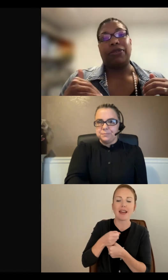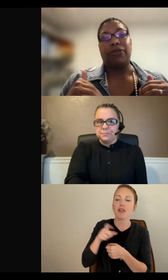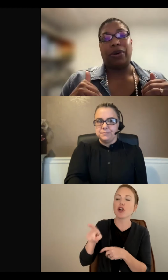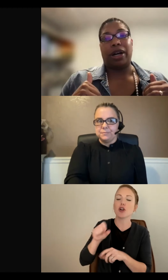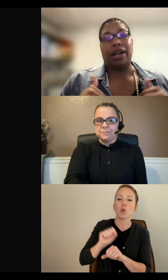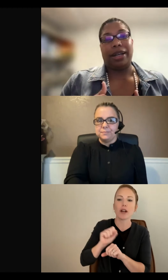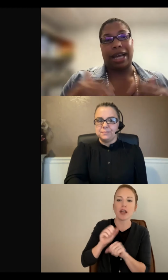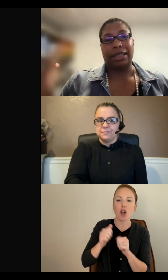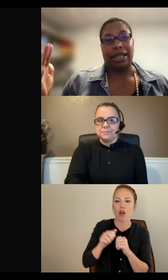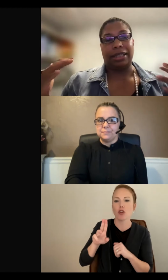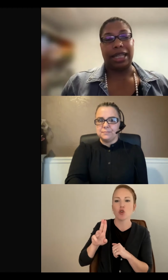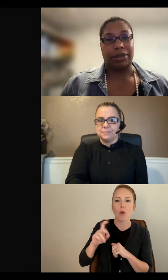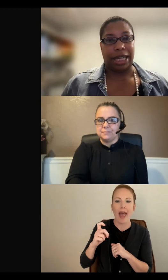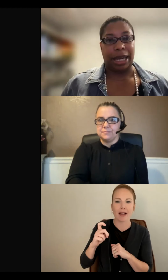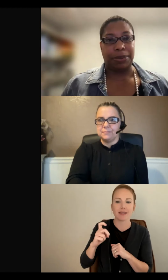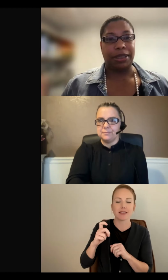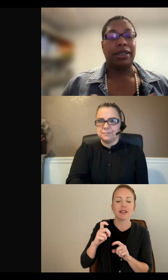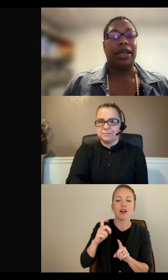for NASA soundscape's.